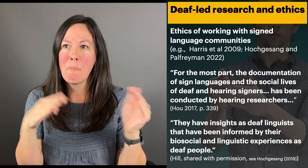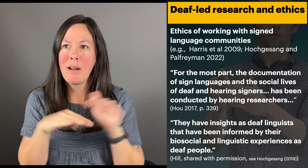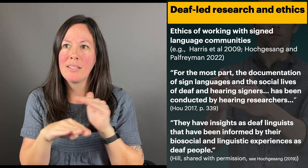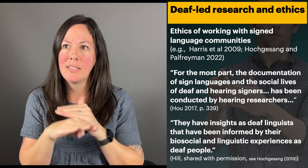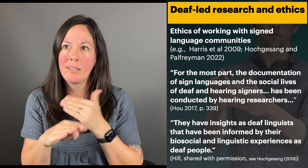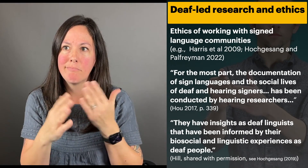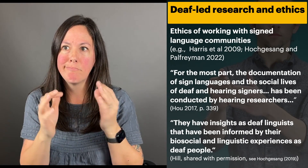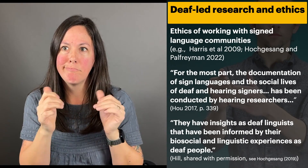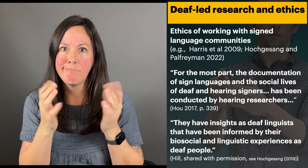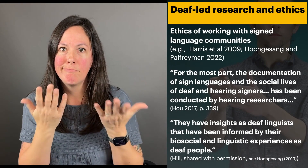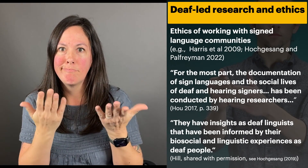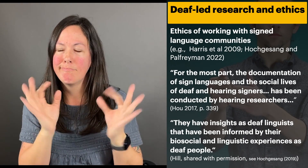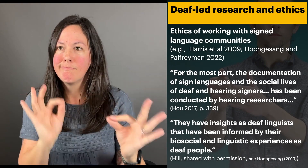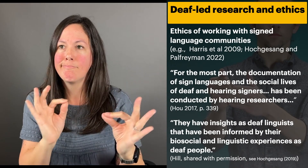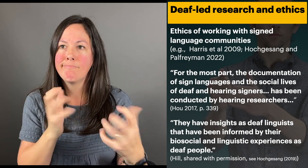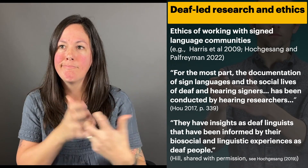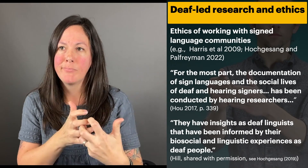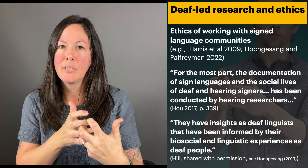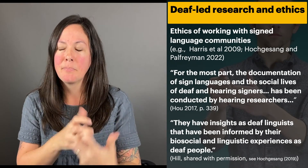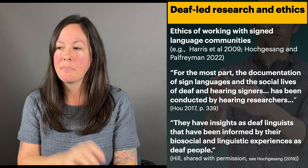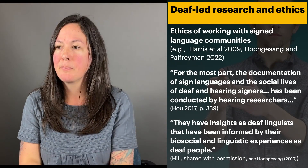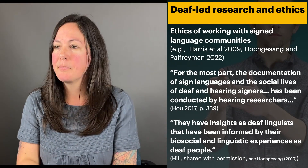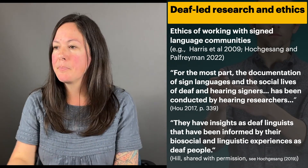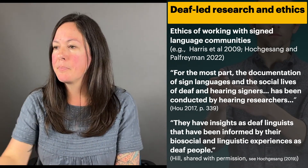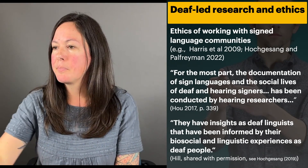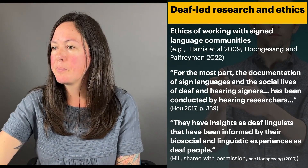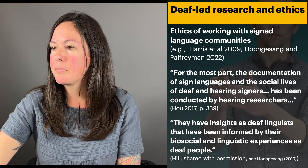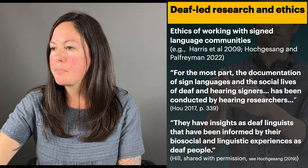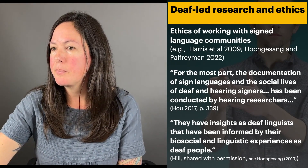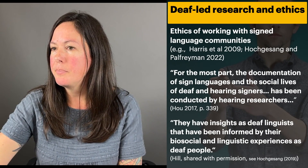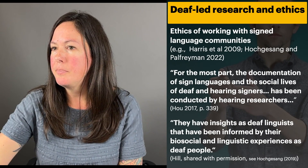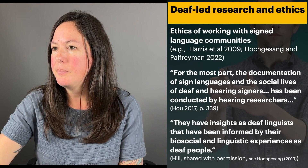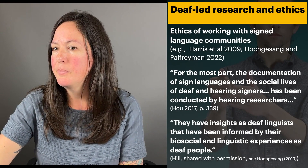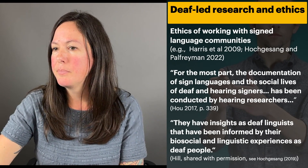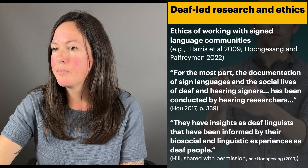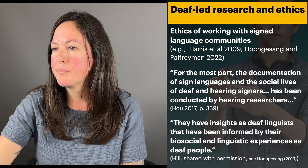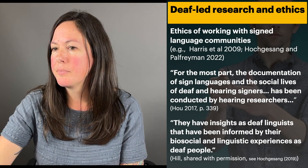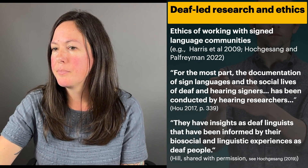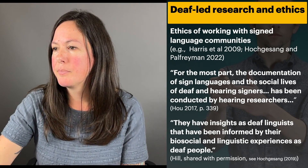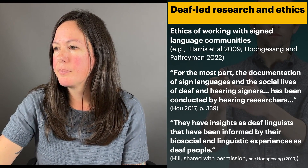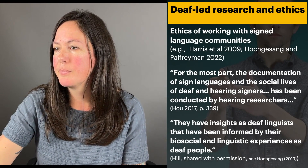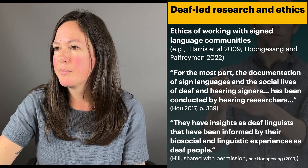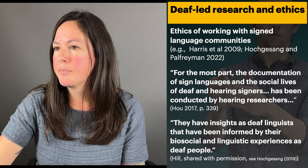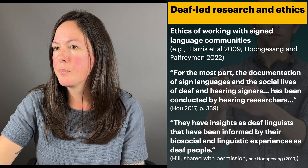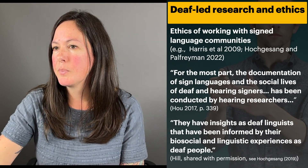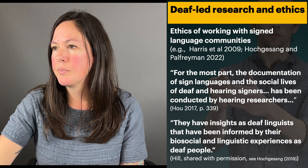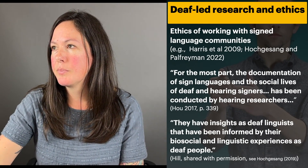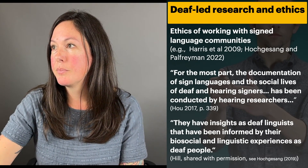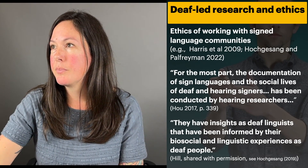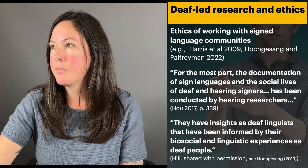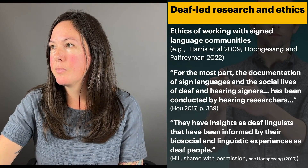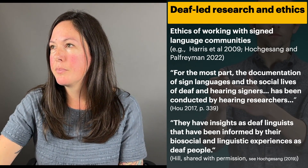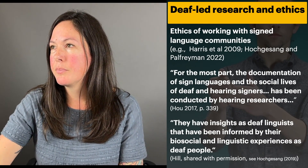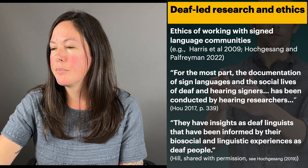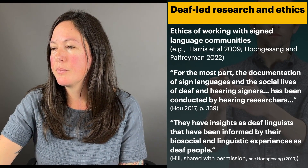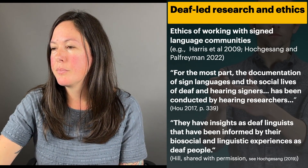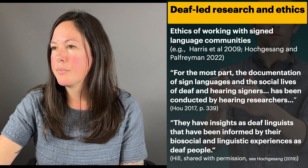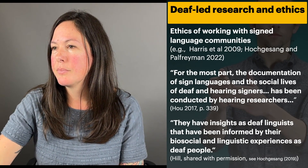that it is collaborative amongst all of the researchers and that deaf researchers are in the lead and in equal